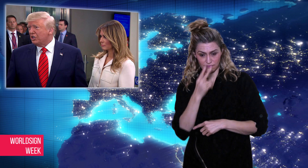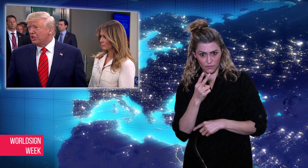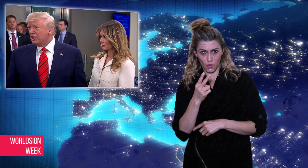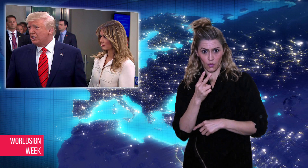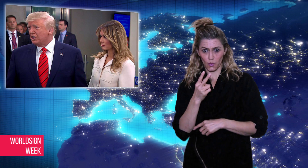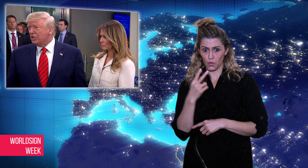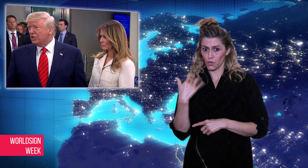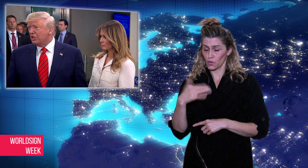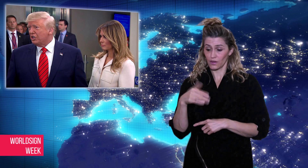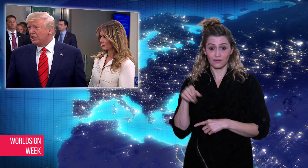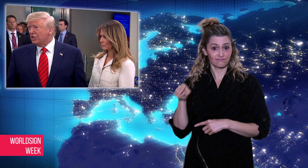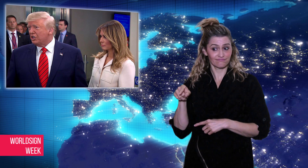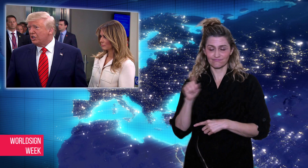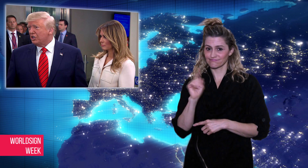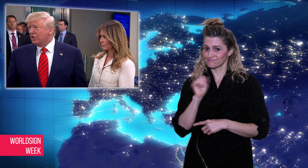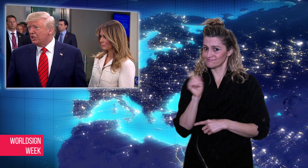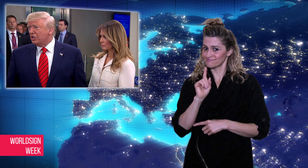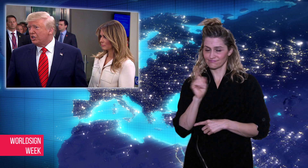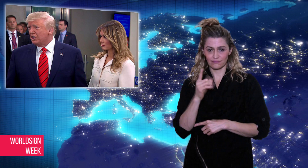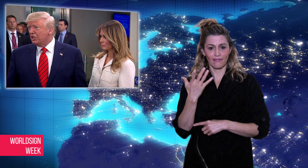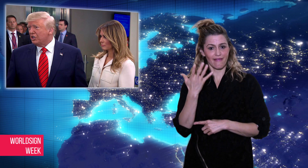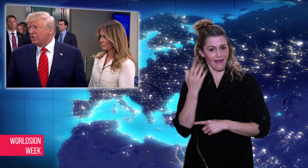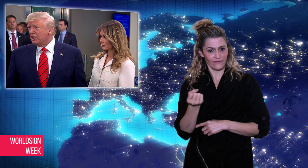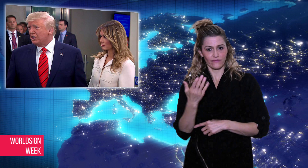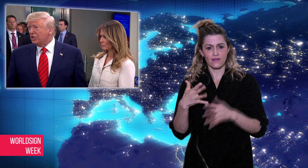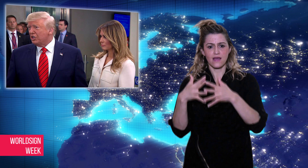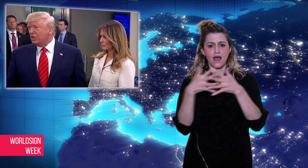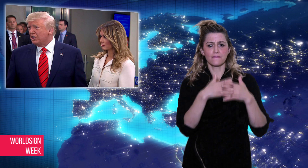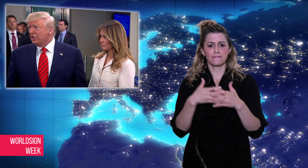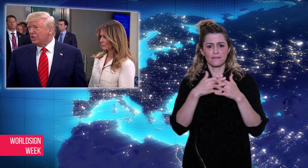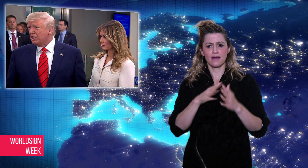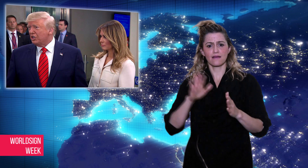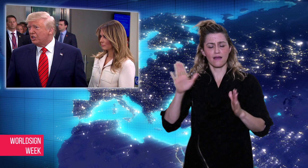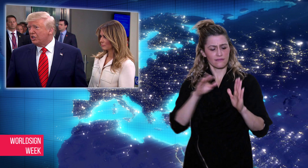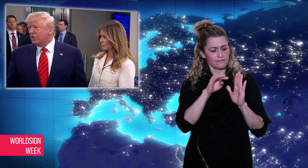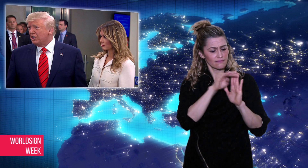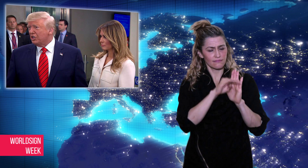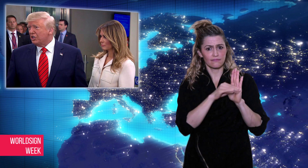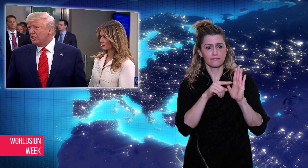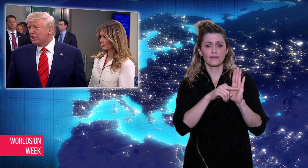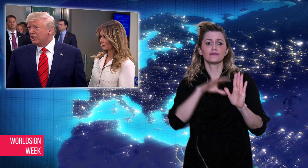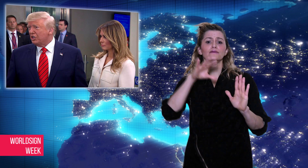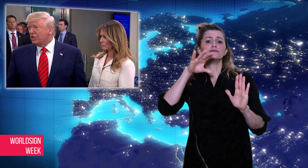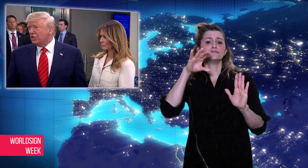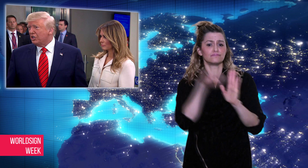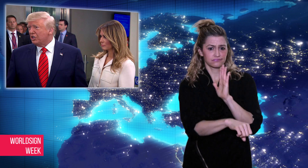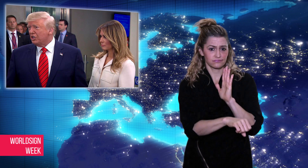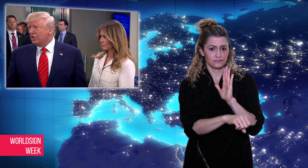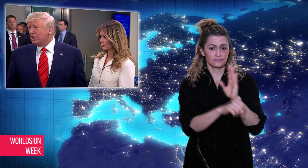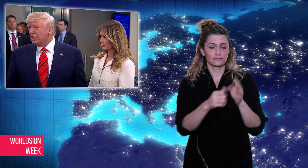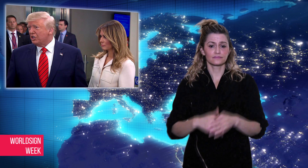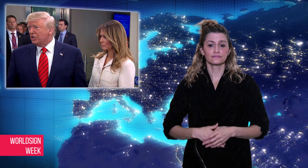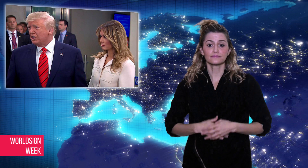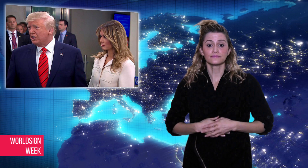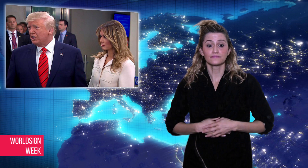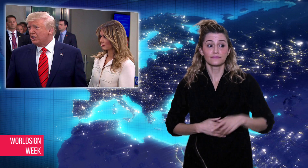which is a constitutional offense.